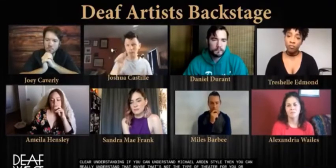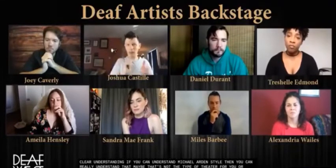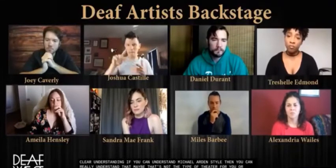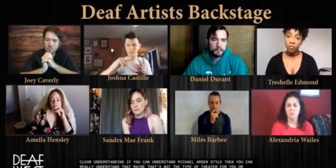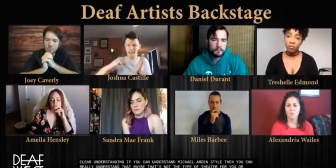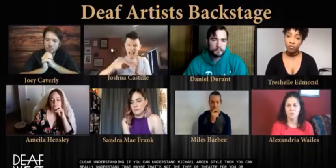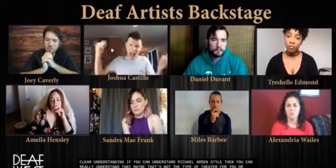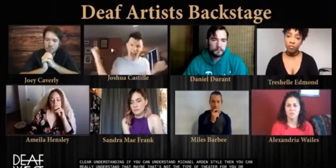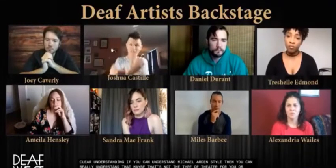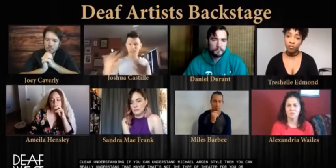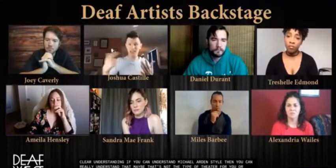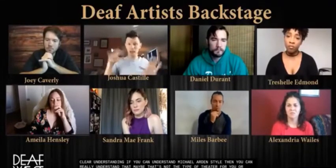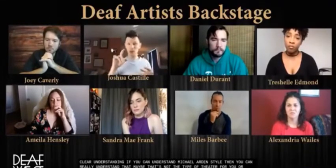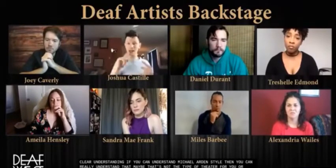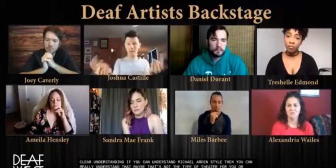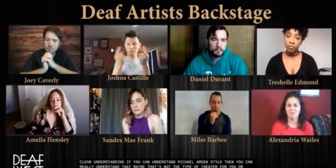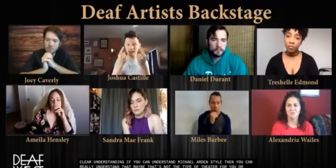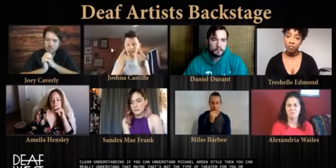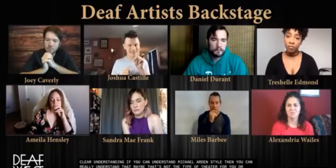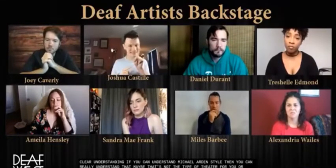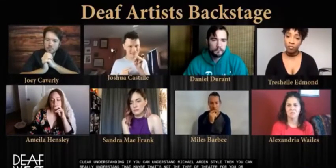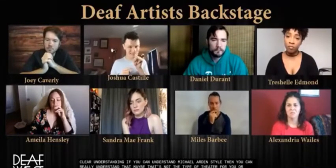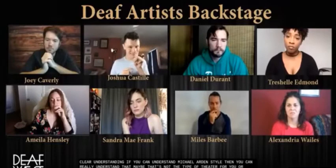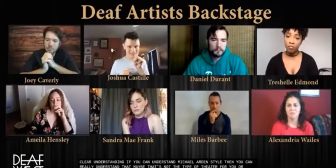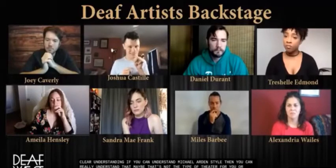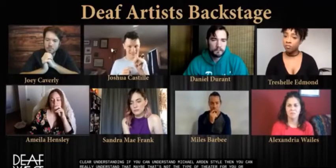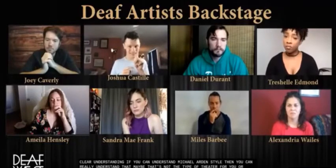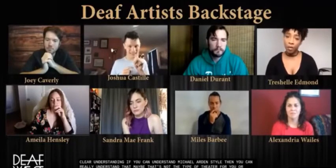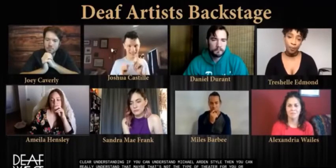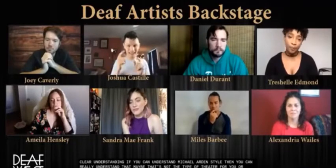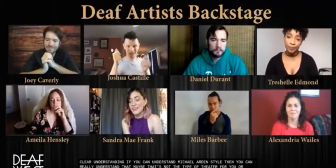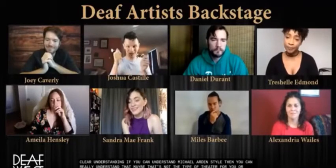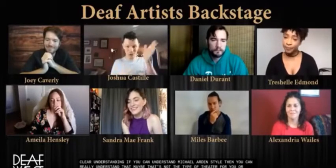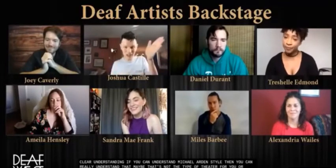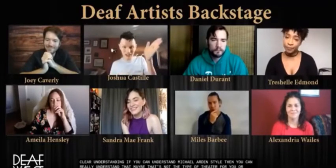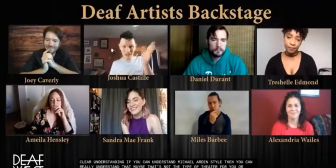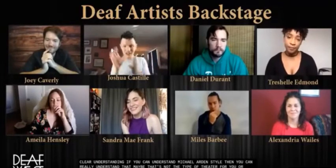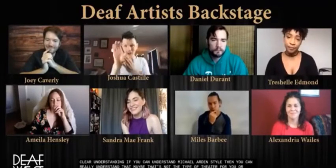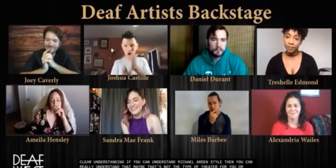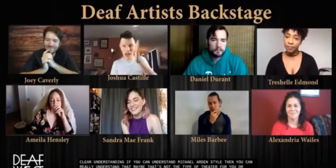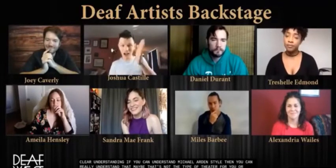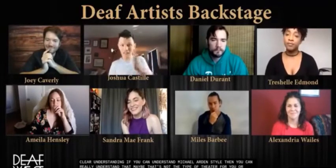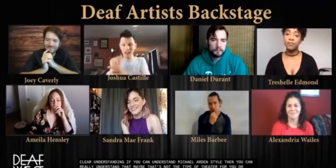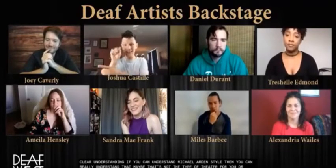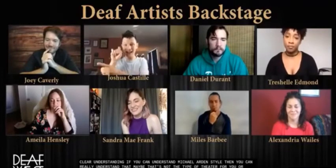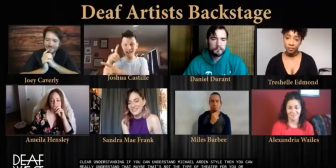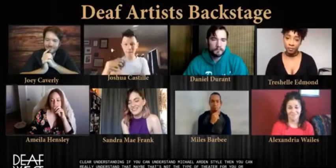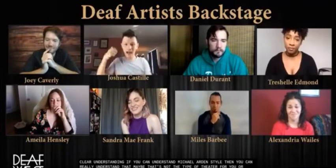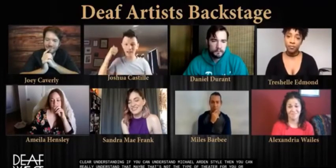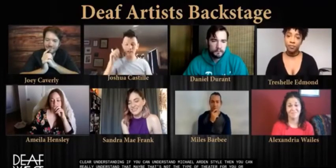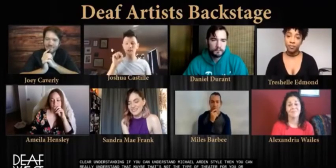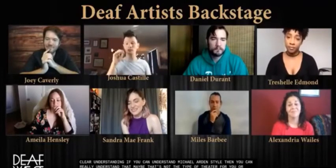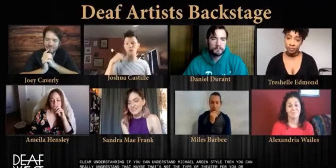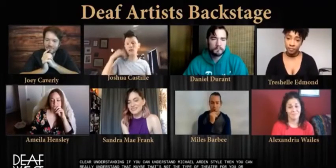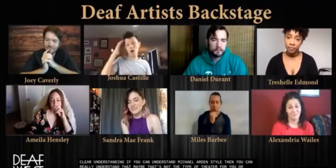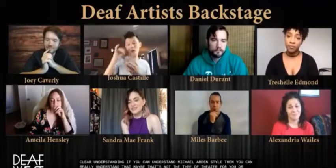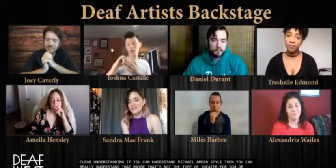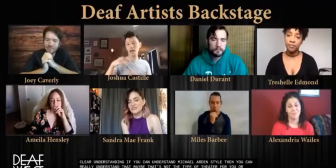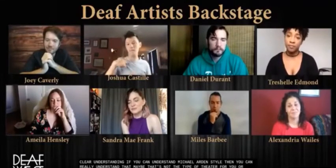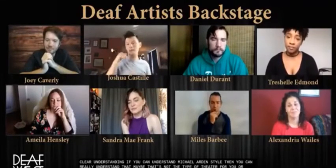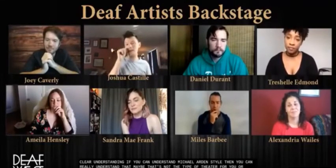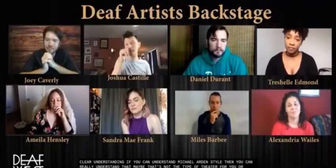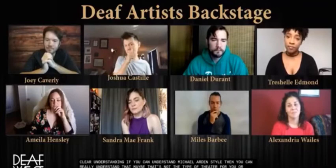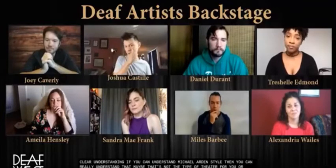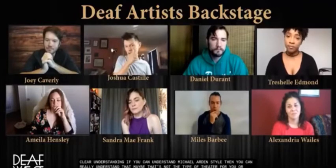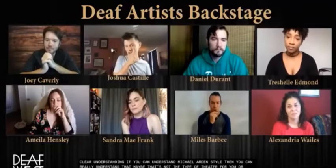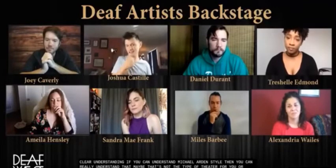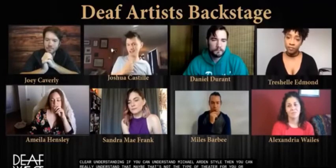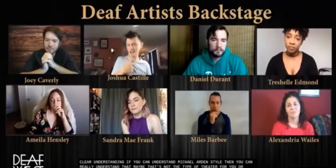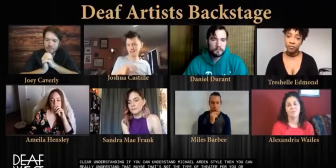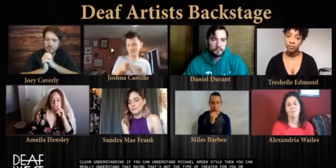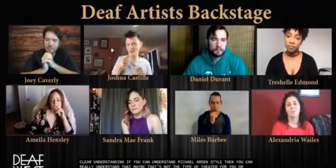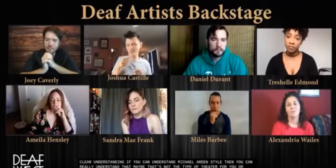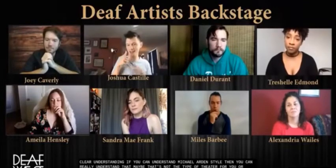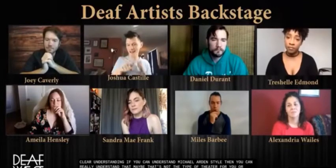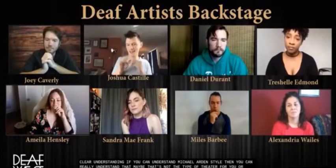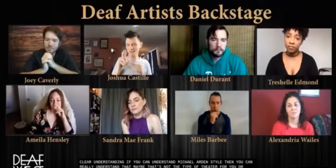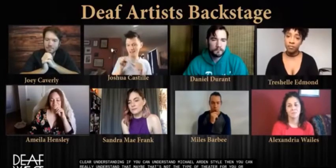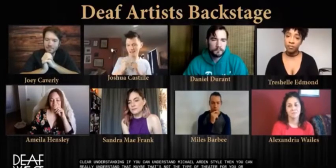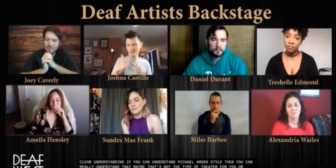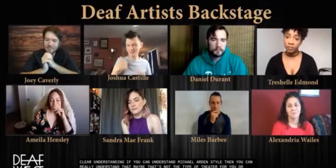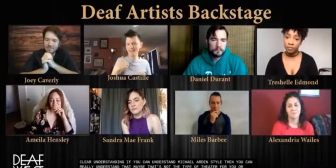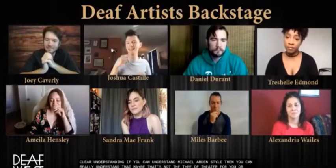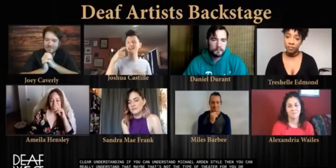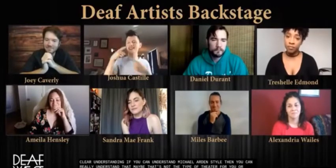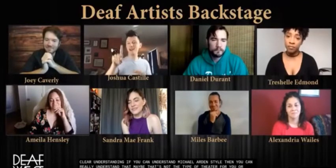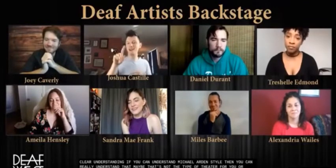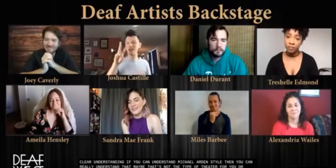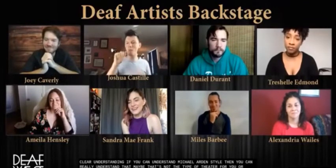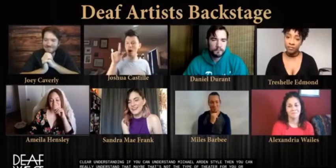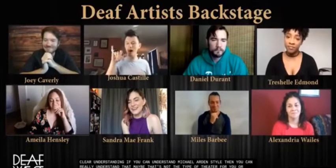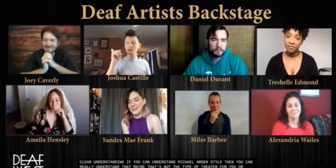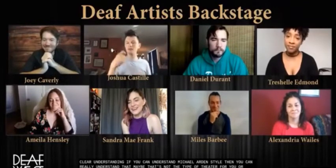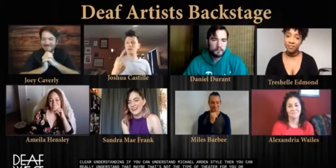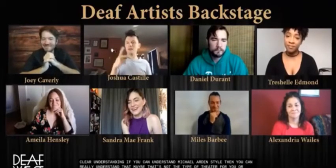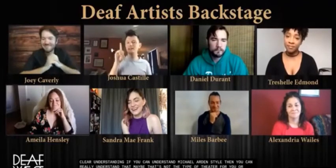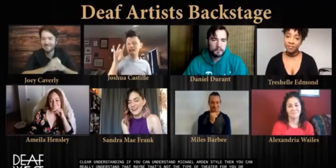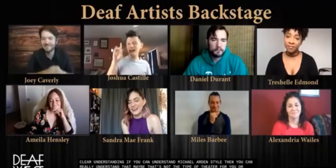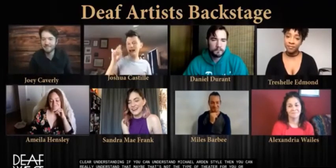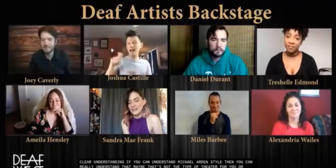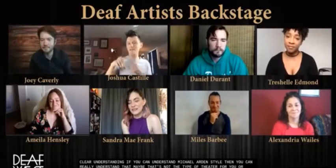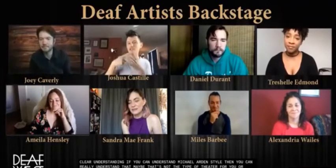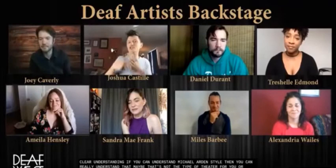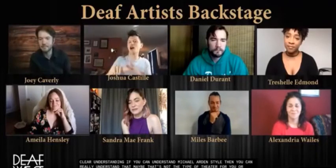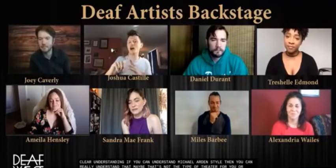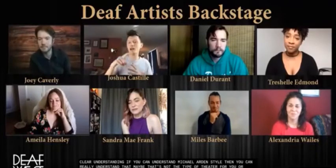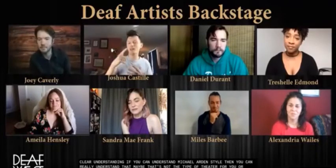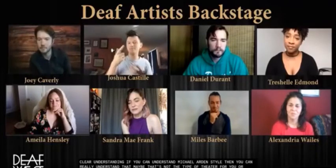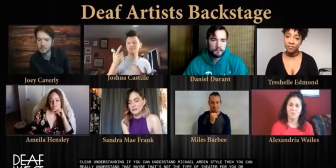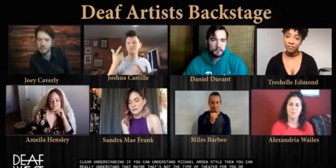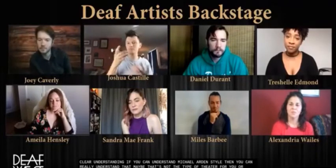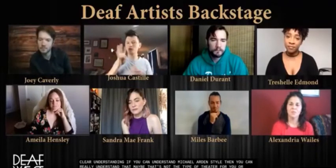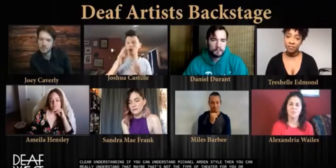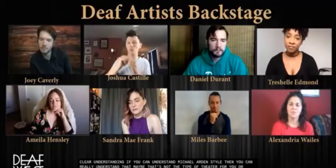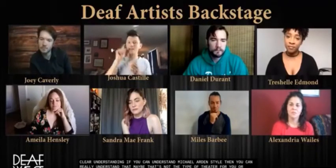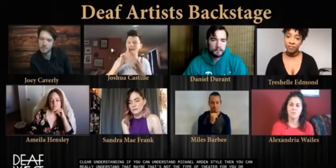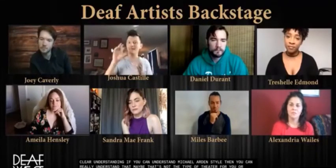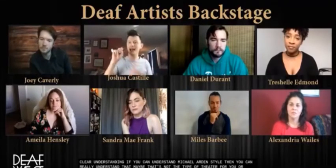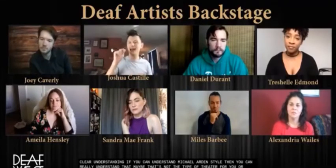And I don't know that the ASL-- So, working with Wallis Theater with Amelia.